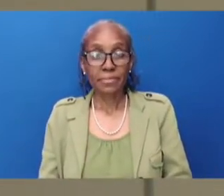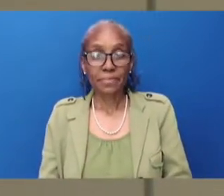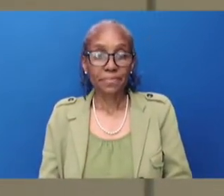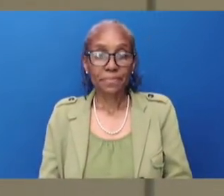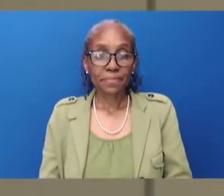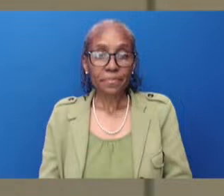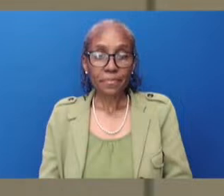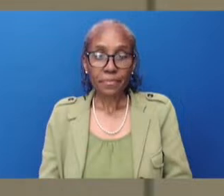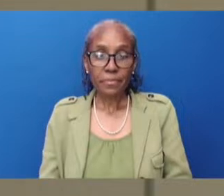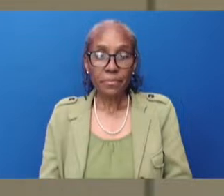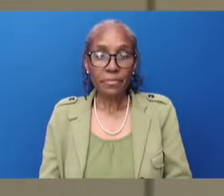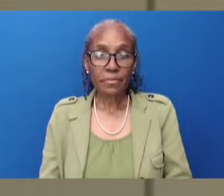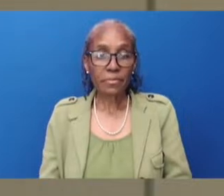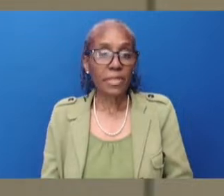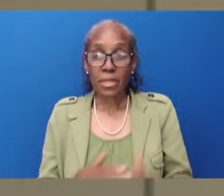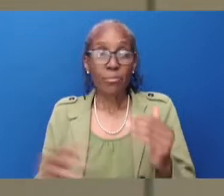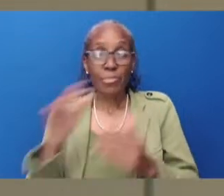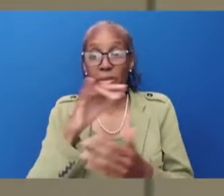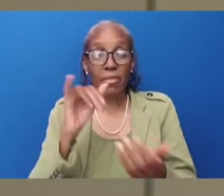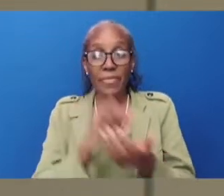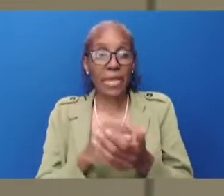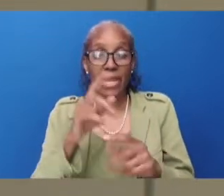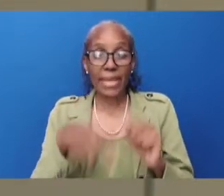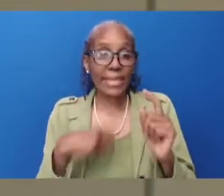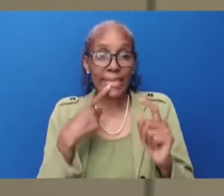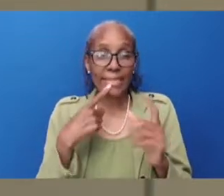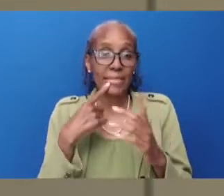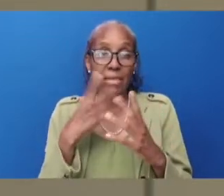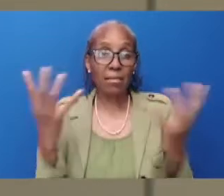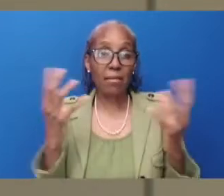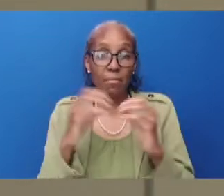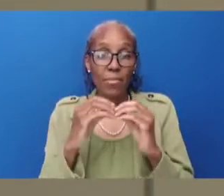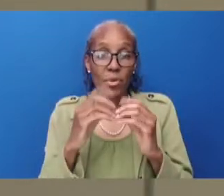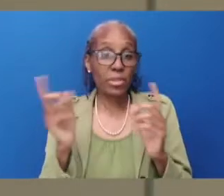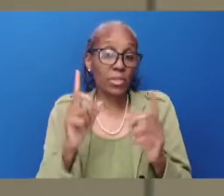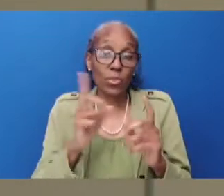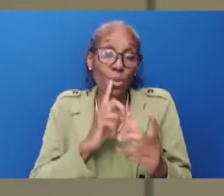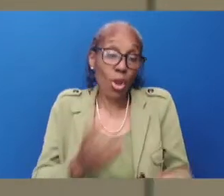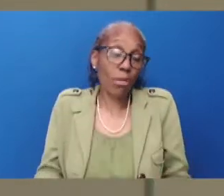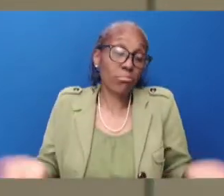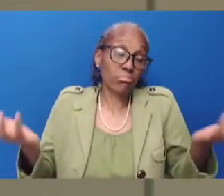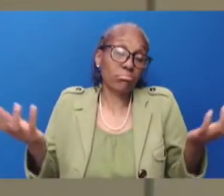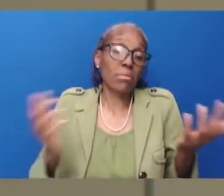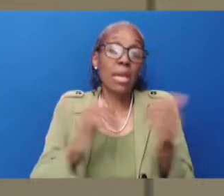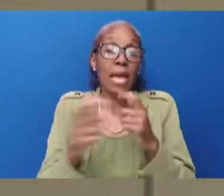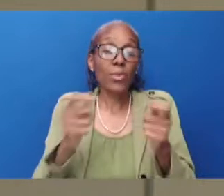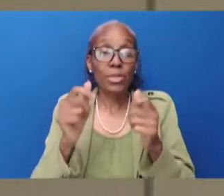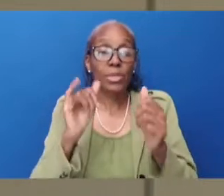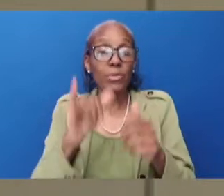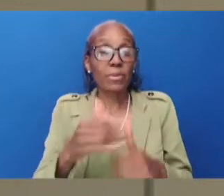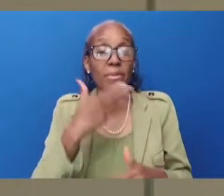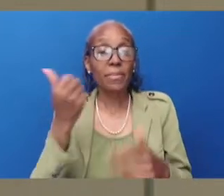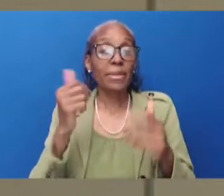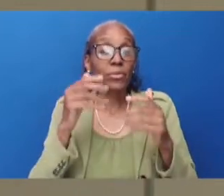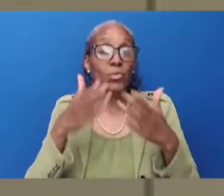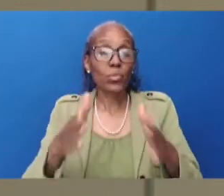SCARY. AND SO REALLY, BEYOND THAT, I